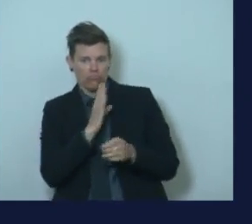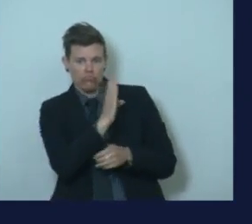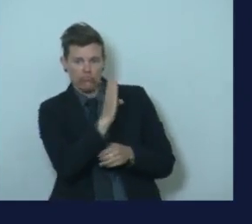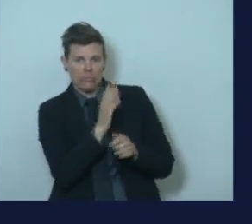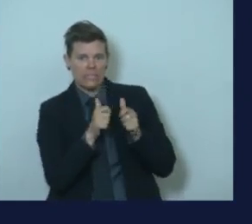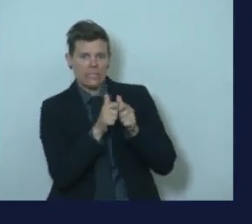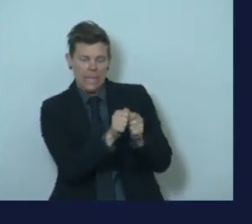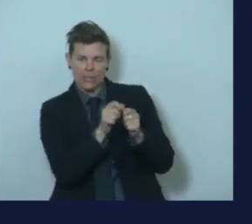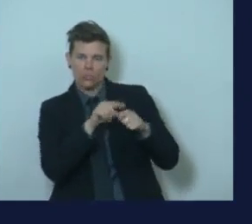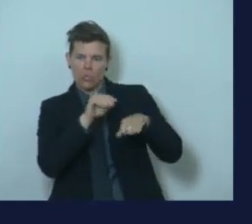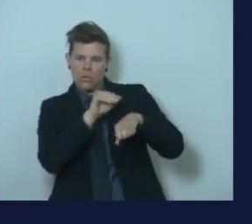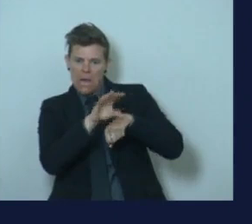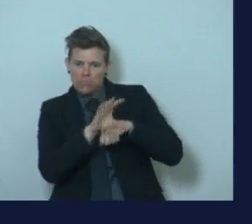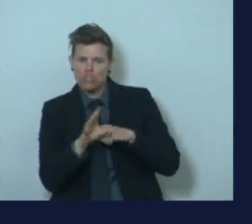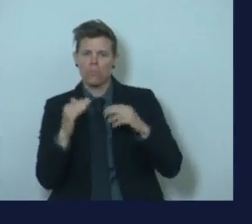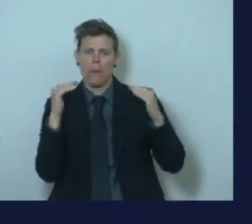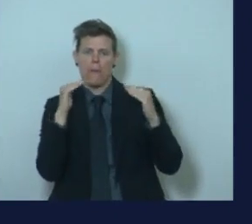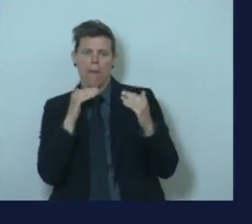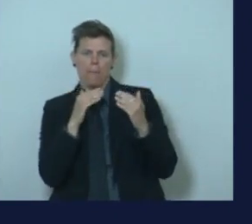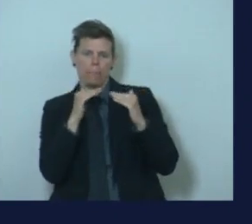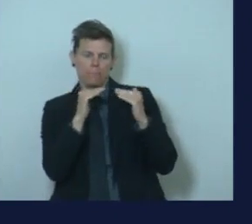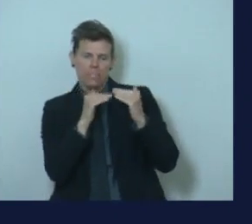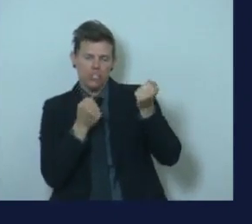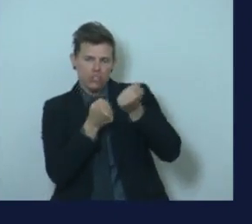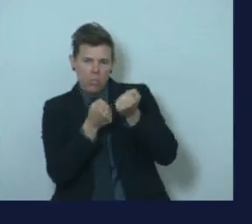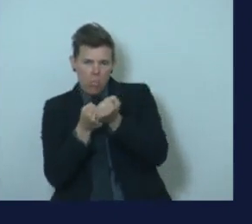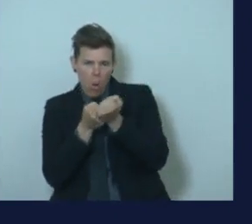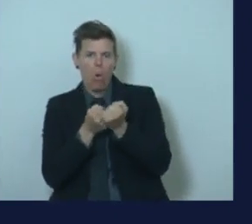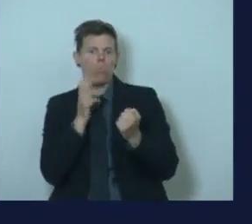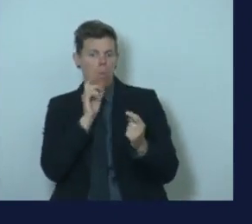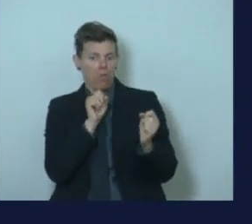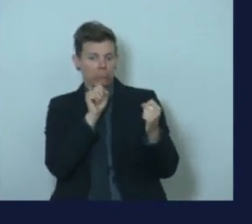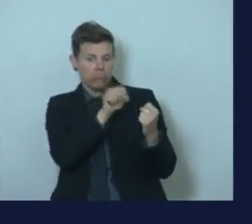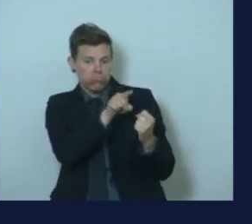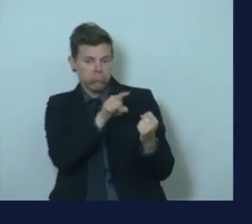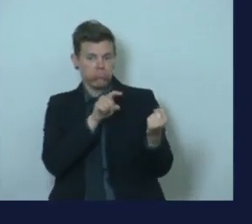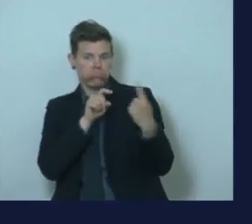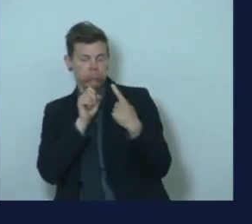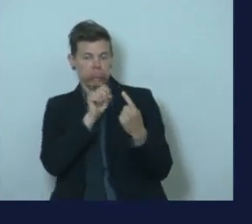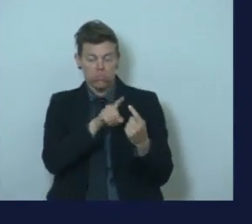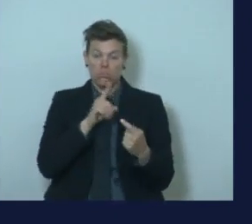IT DIRECTLY CONNECTS TO A COUNSELOR OR A PEARSON FOR WORKER.